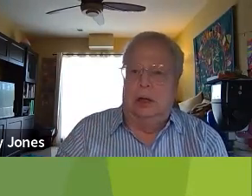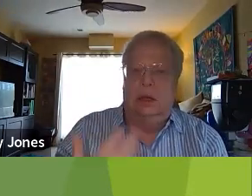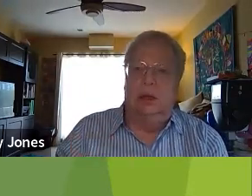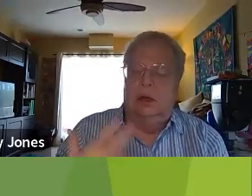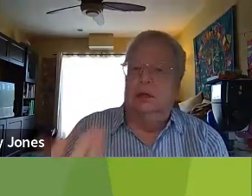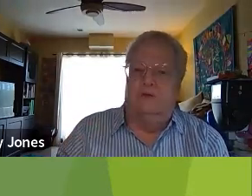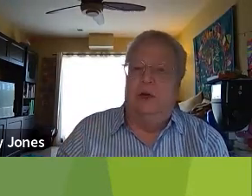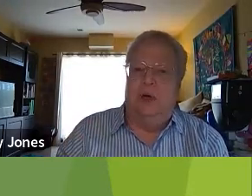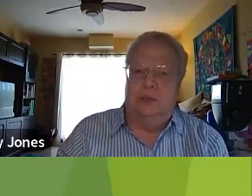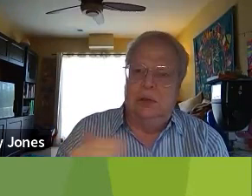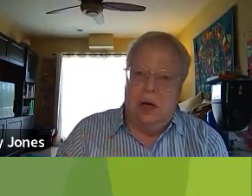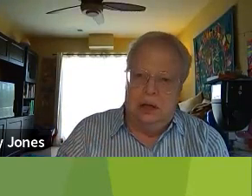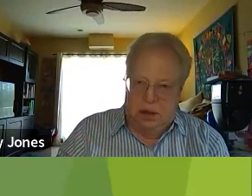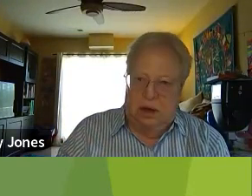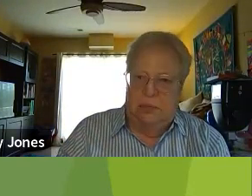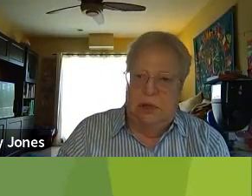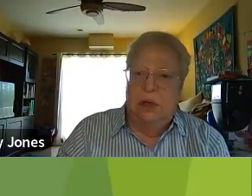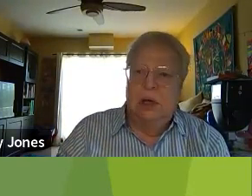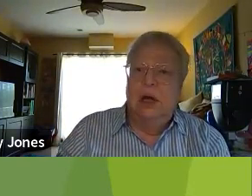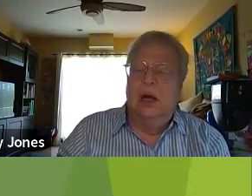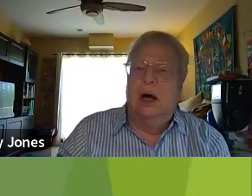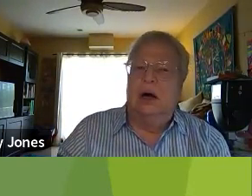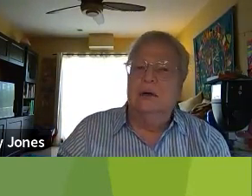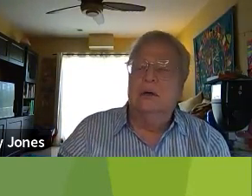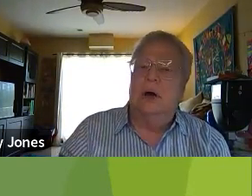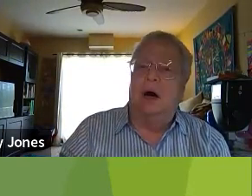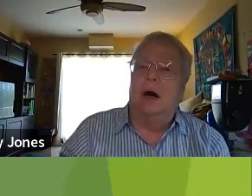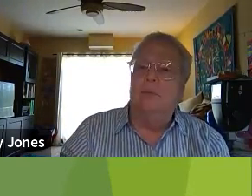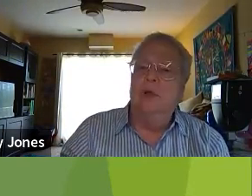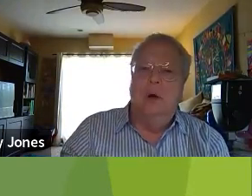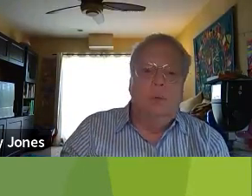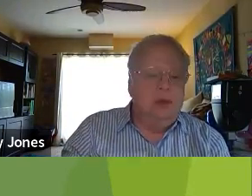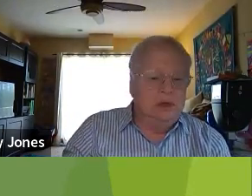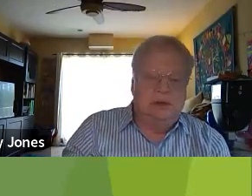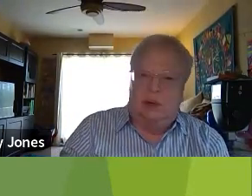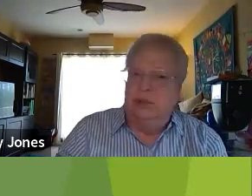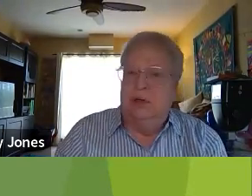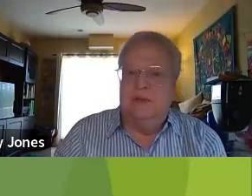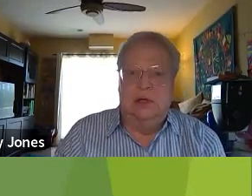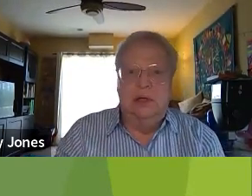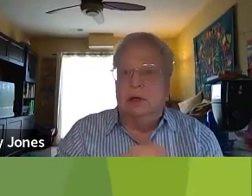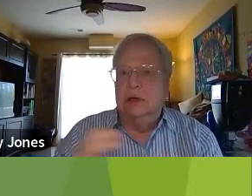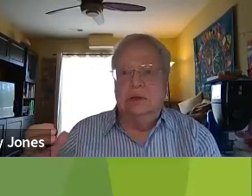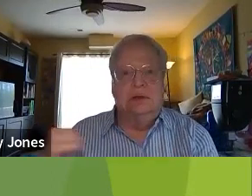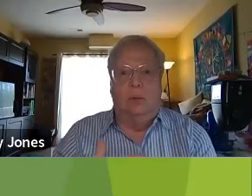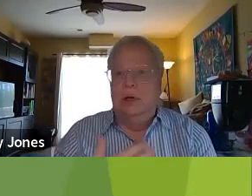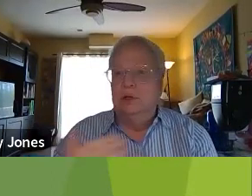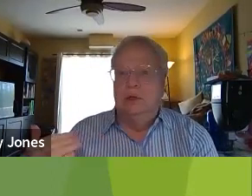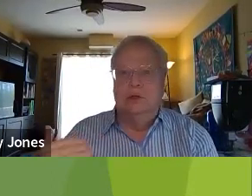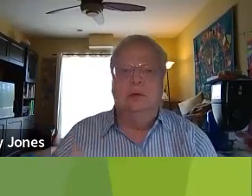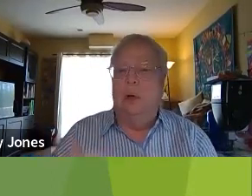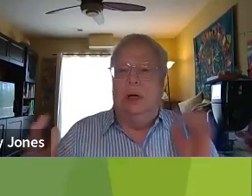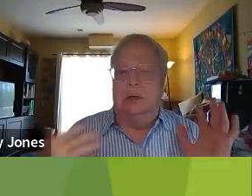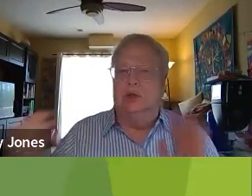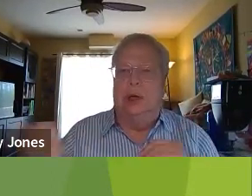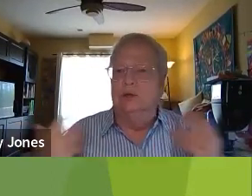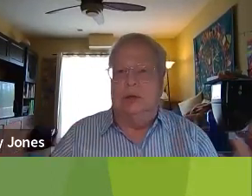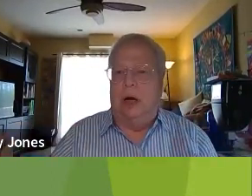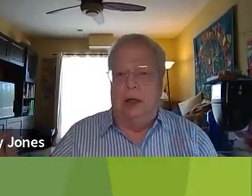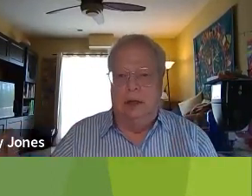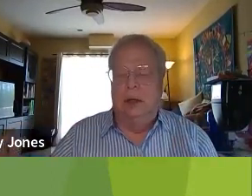FEMA is telling them, and with the exception of the legalese that we use, we can't change